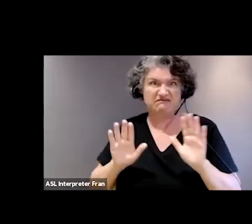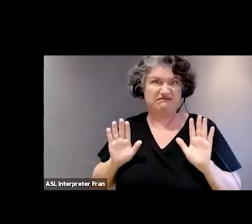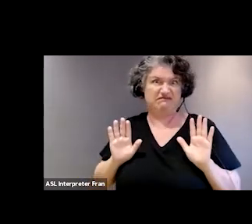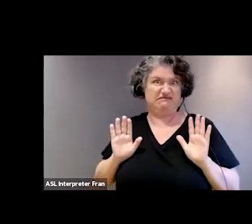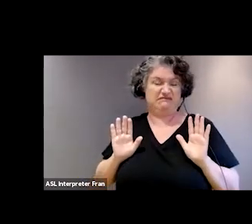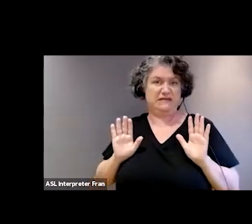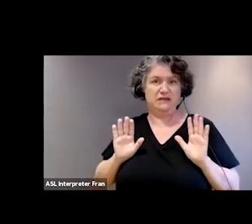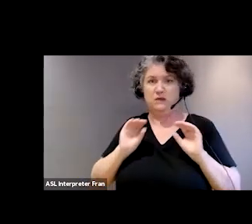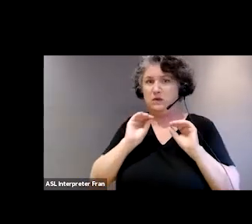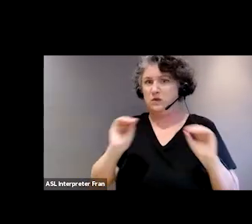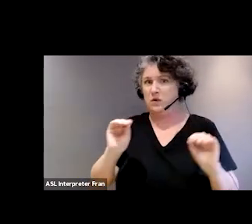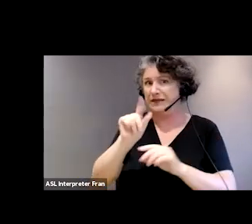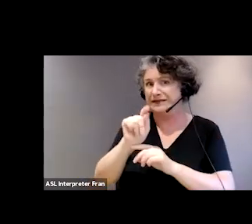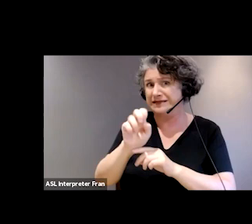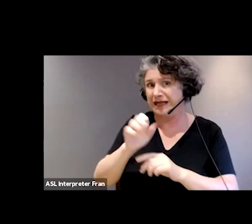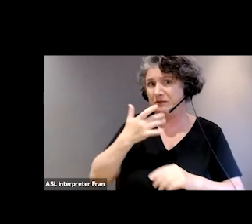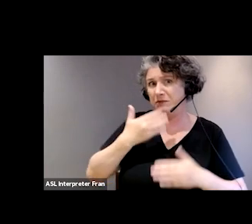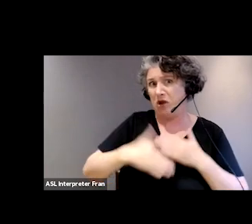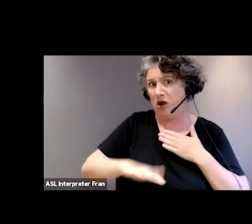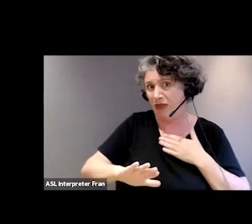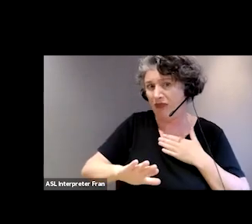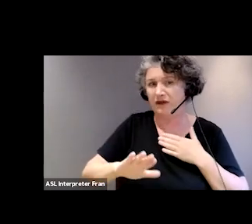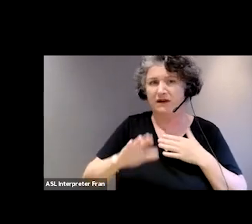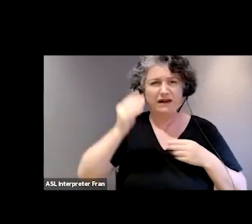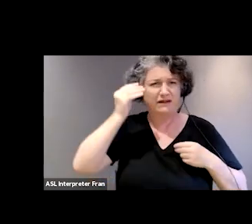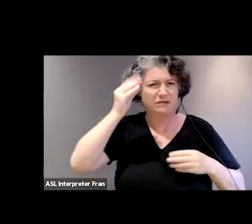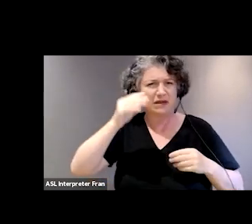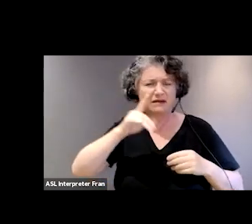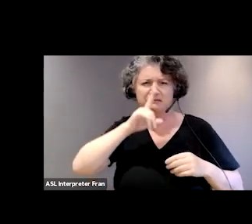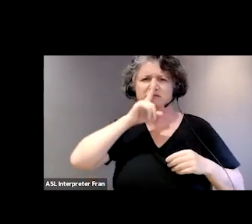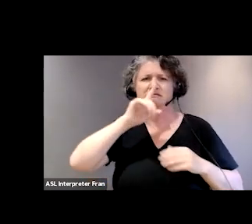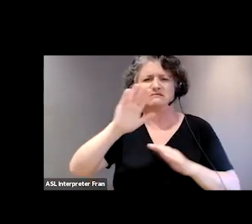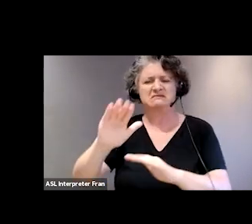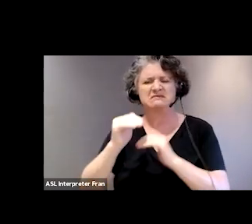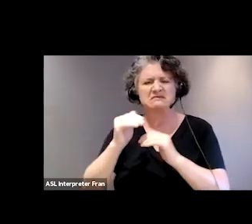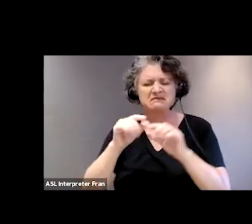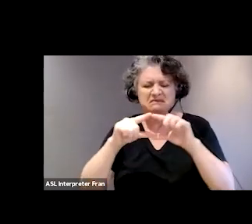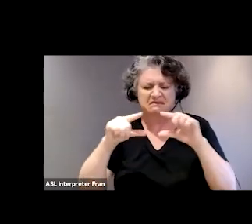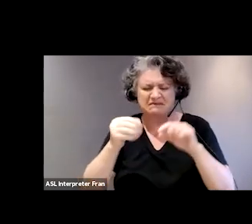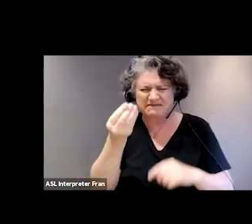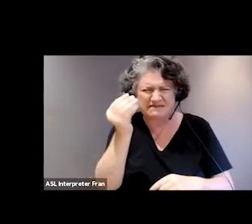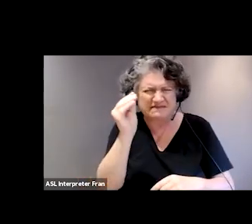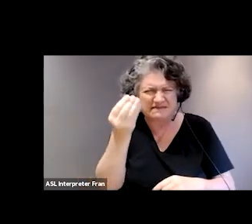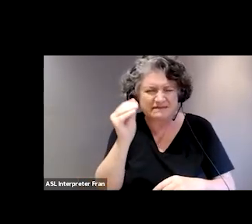» Yes, I did get it, but one thing I want to add to it, because he does not have a Ontario health card and